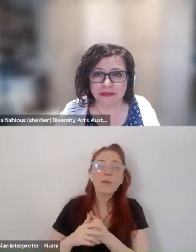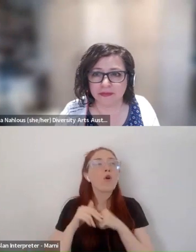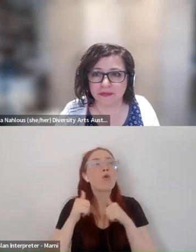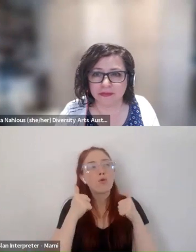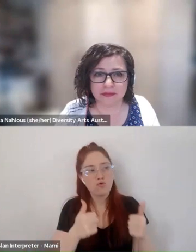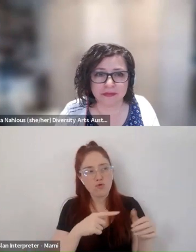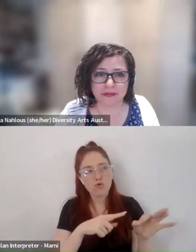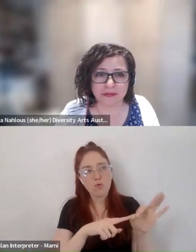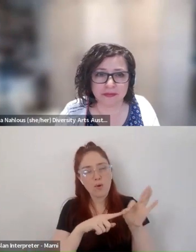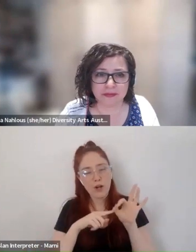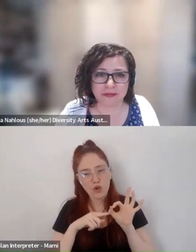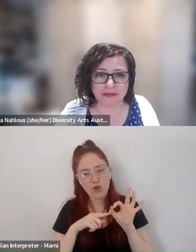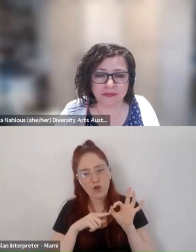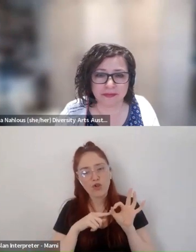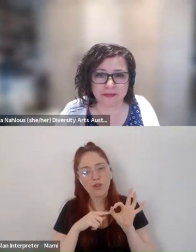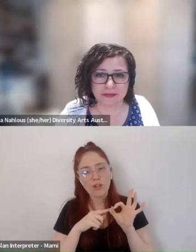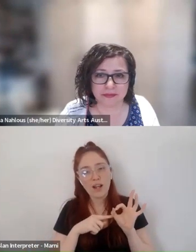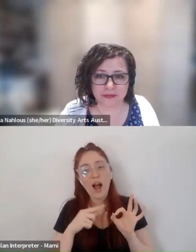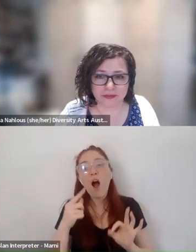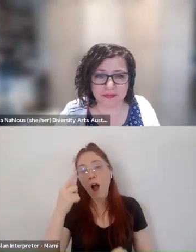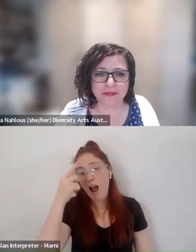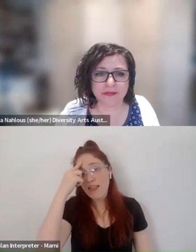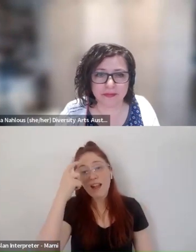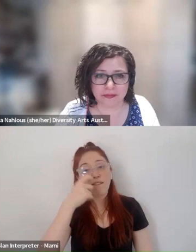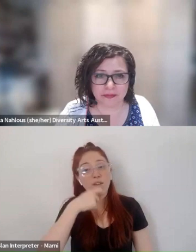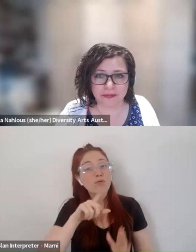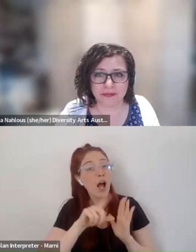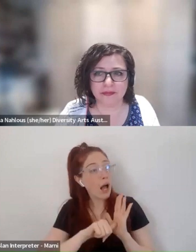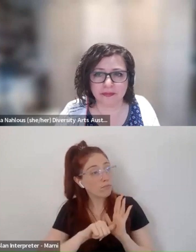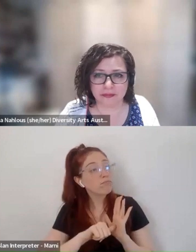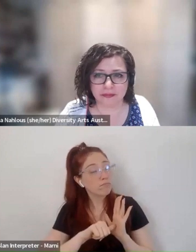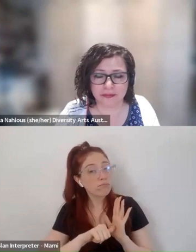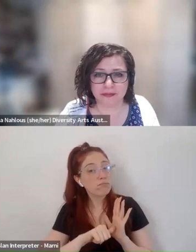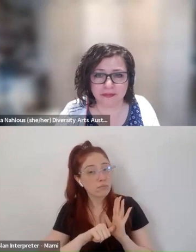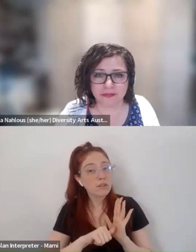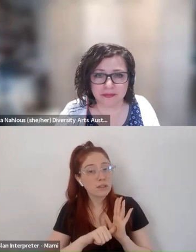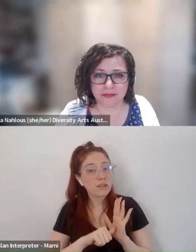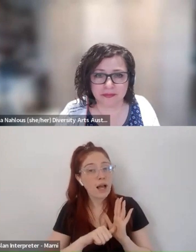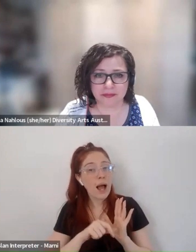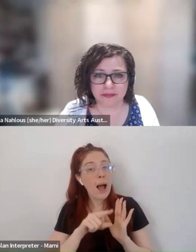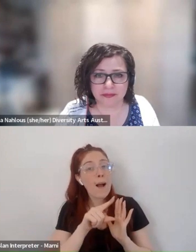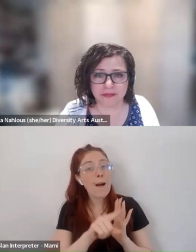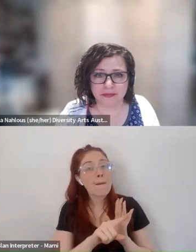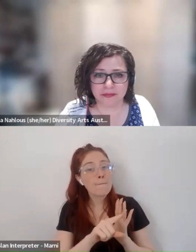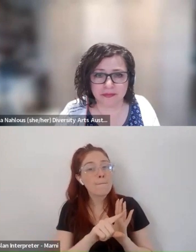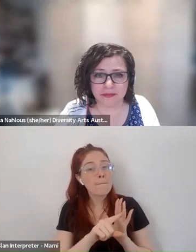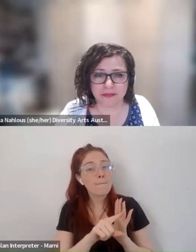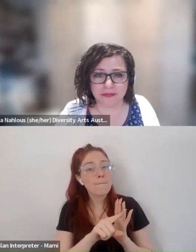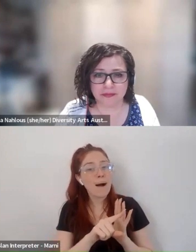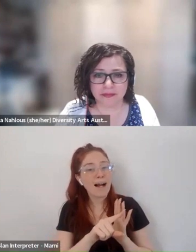clo, and I think they probably have a handful, but they definitely don't have as many as there is a demand for. Yeah,